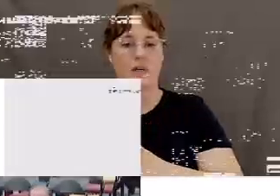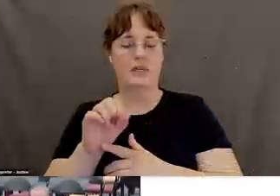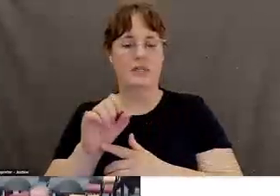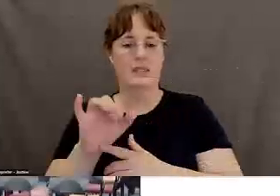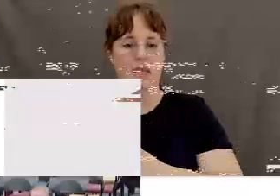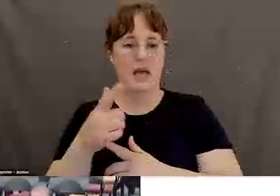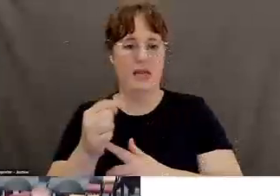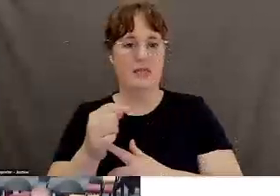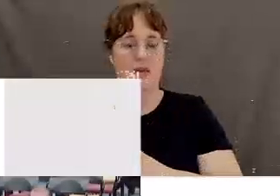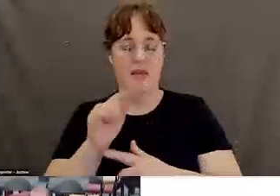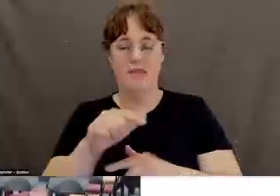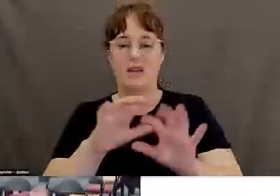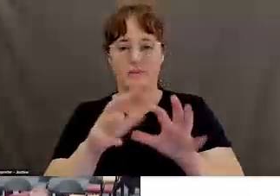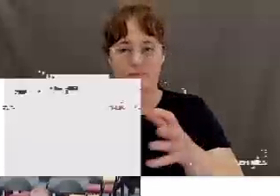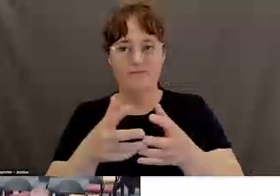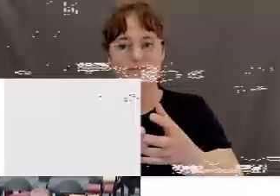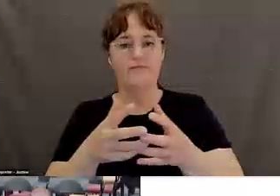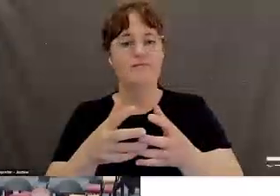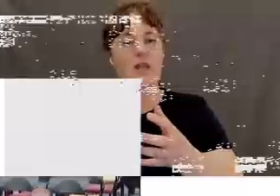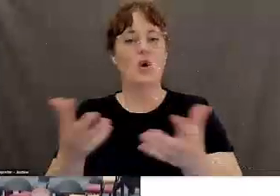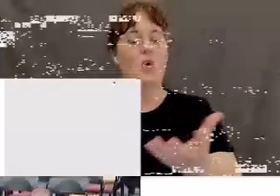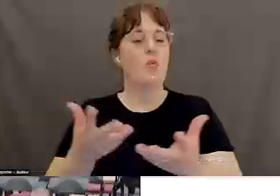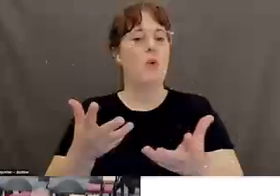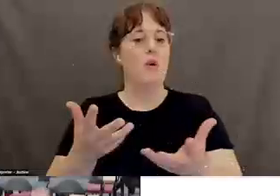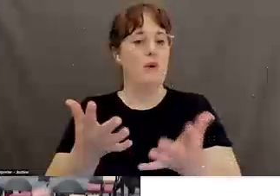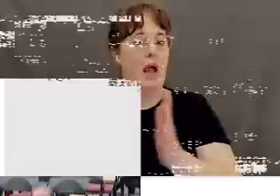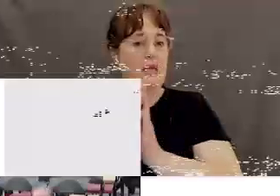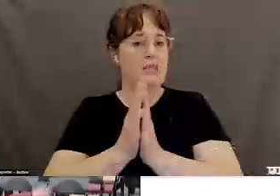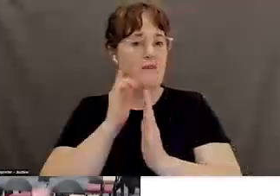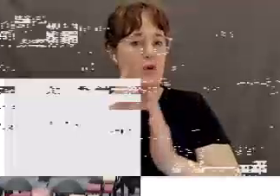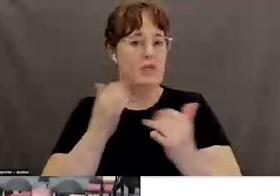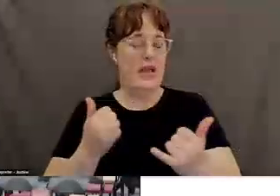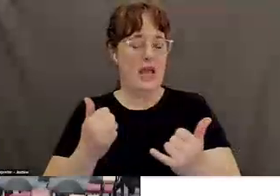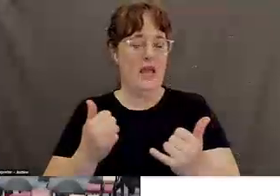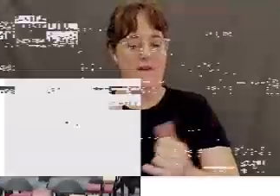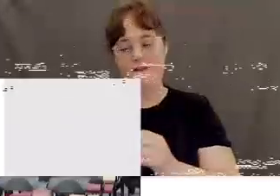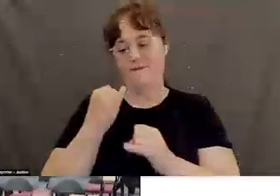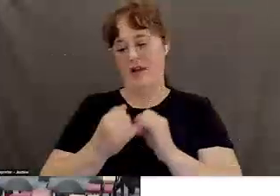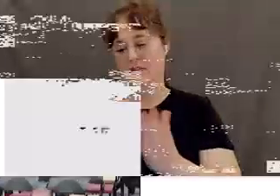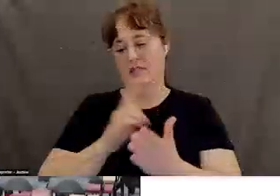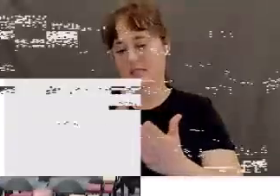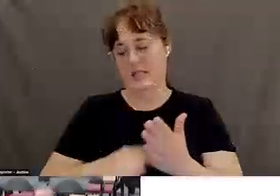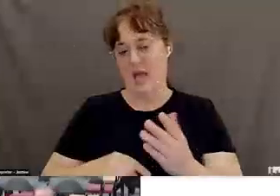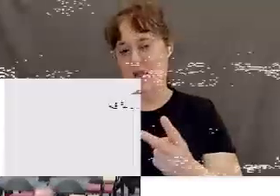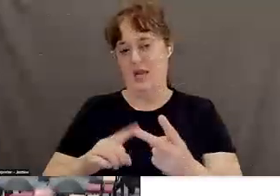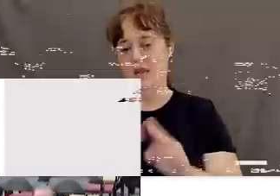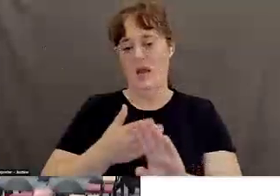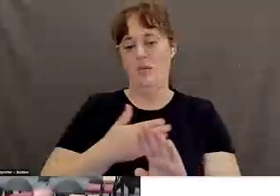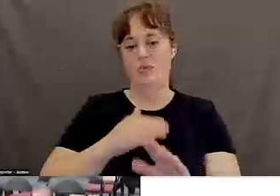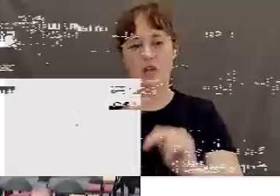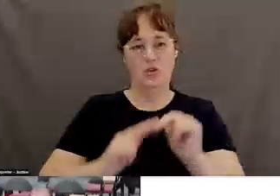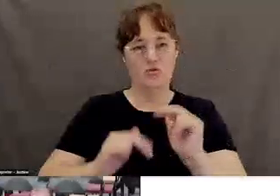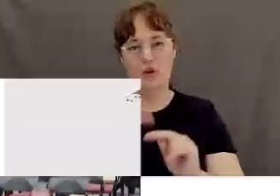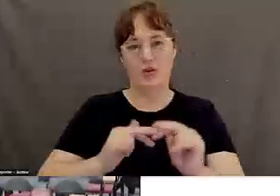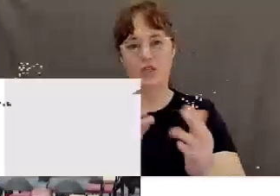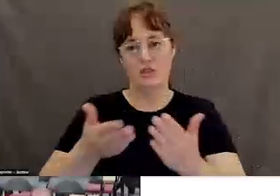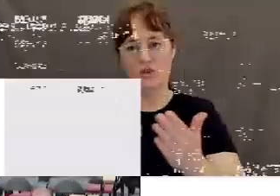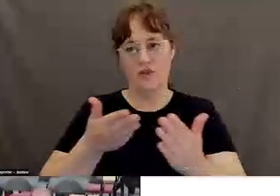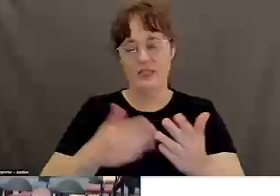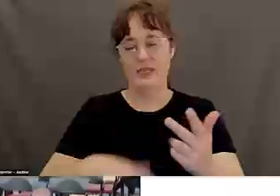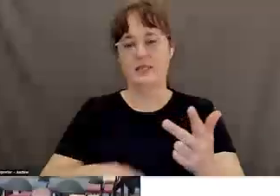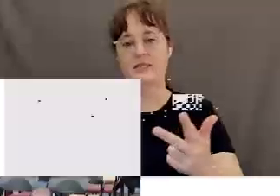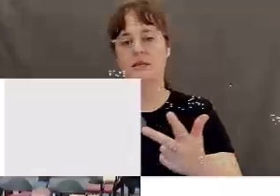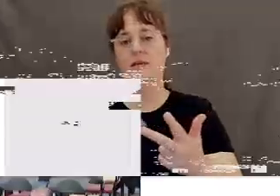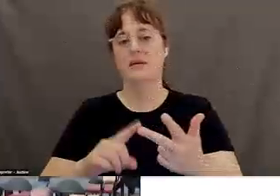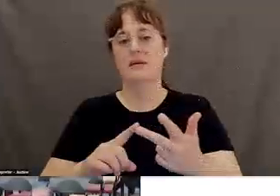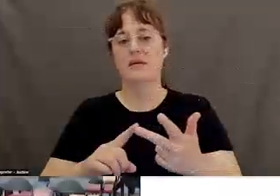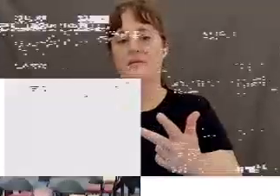Boardroom: In terms of the ask today, we're looking for funding for the final design, looking for funding for the pre-construction services that I spoke about, and then there's a small amount of contingency